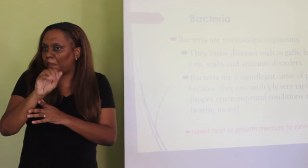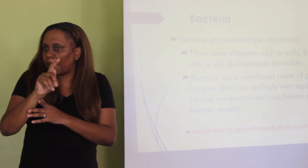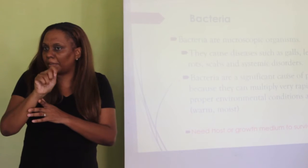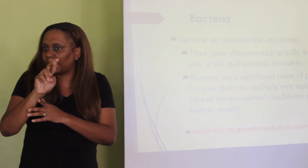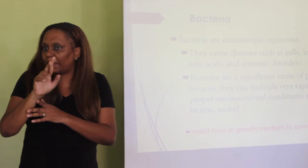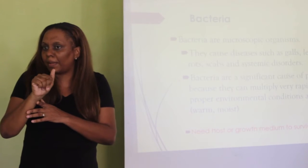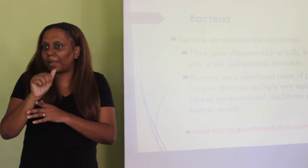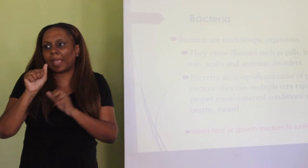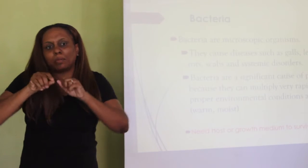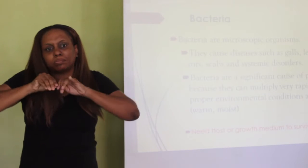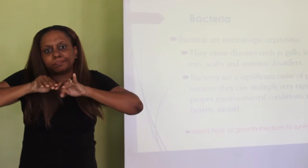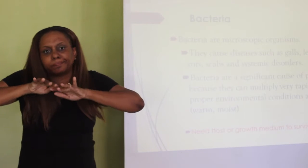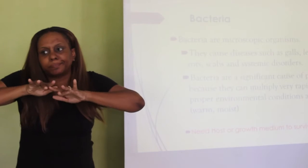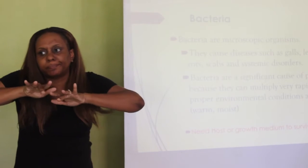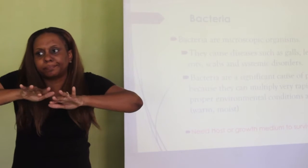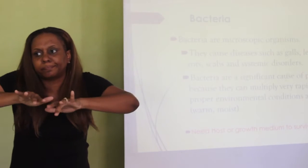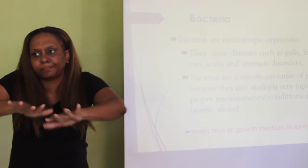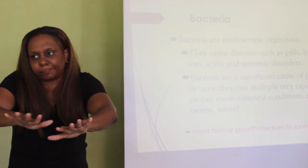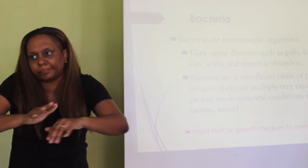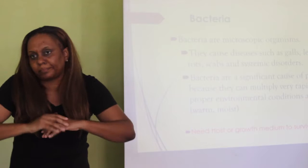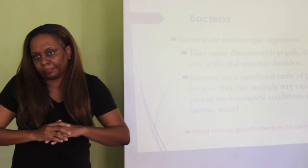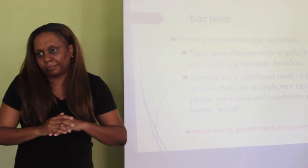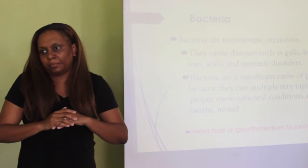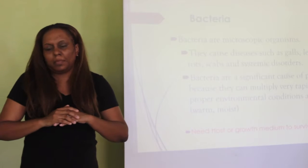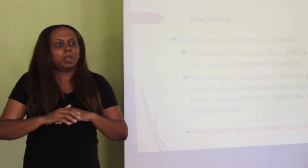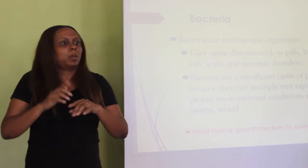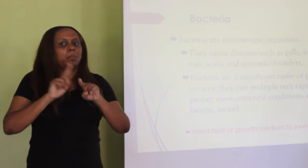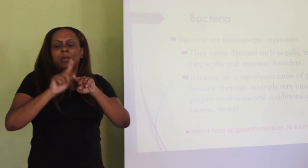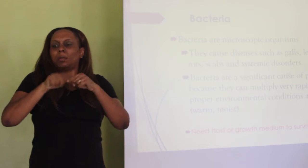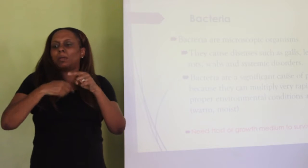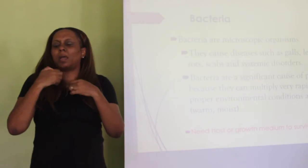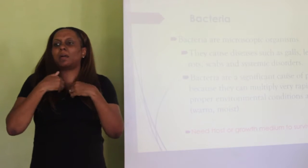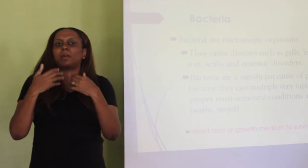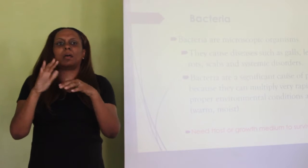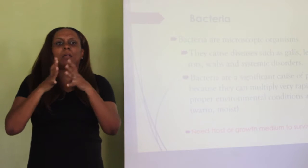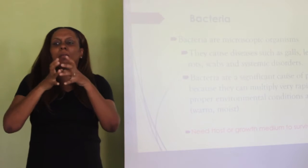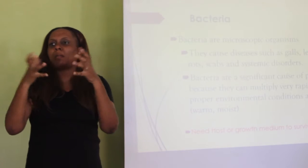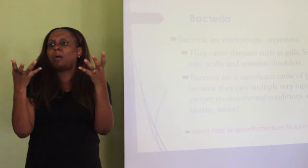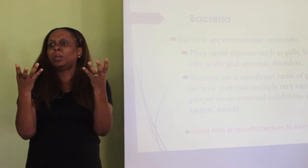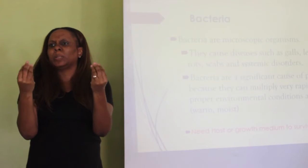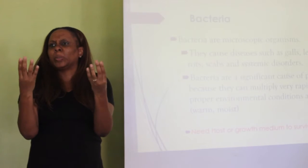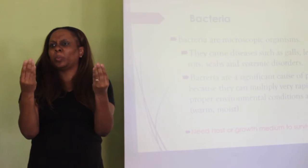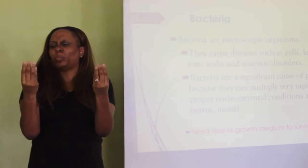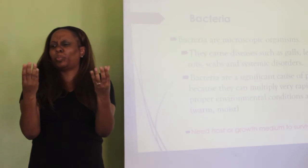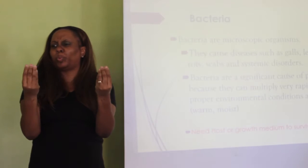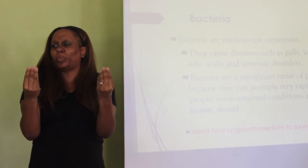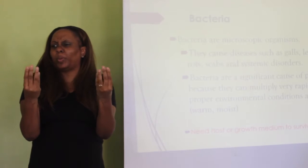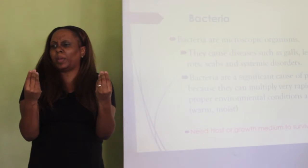environments when we have improvement of moisture or environment very warm